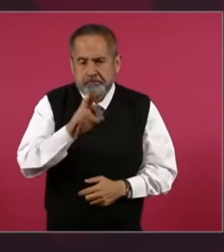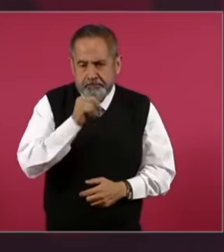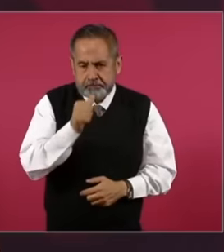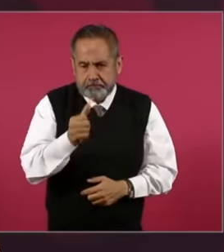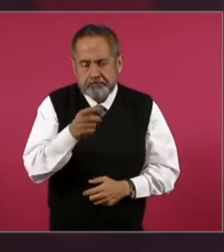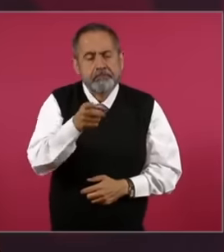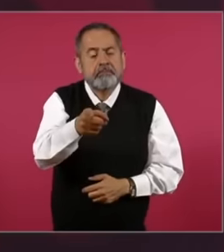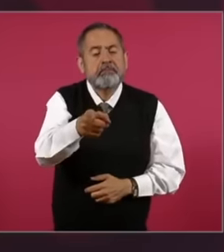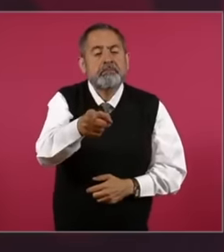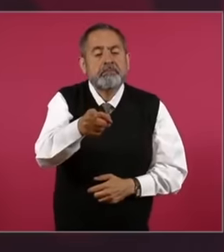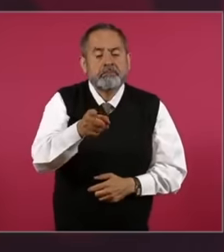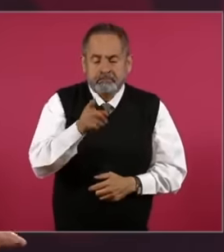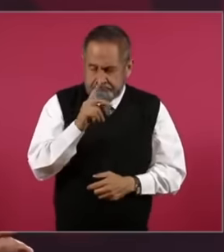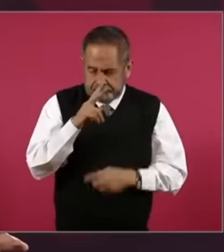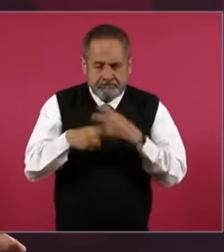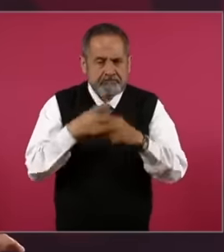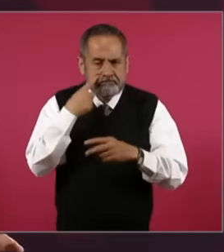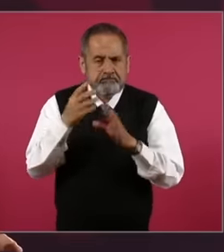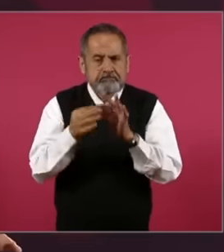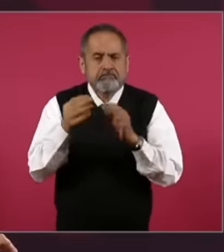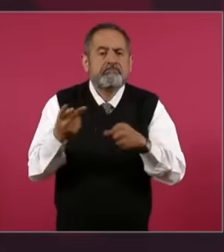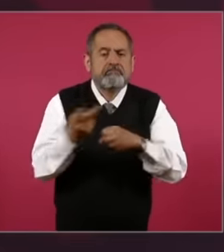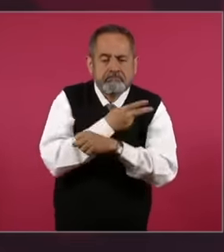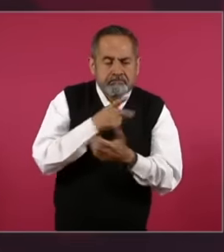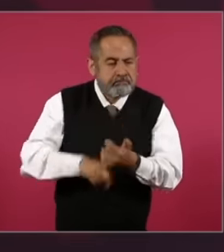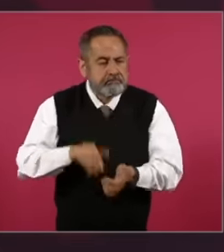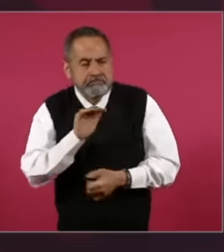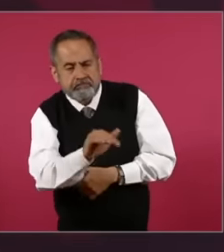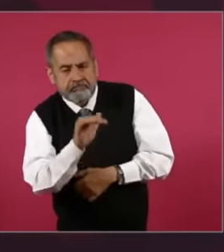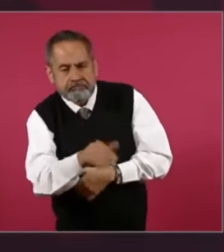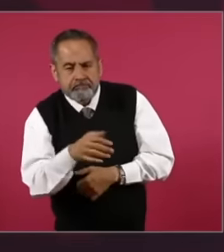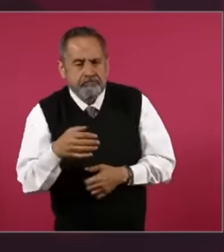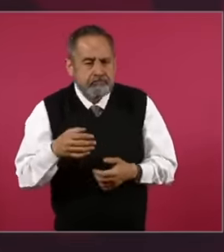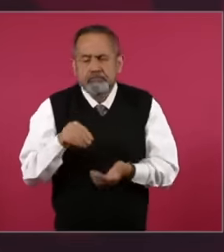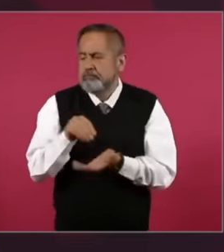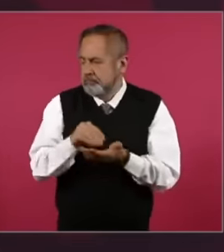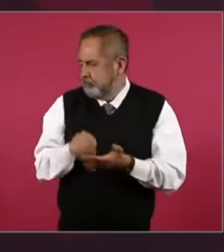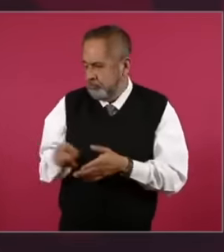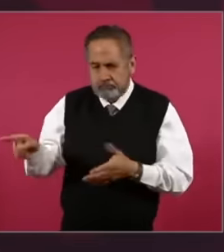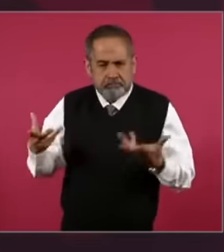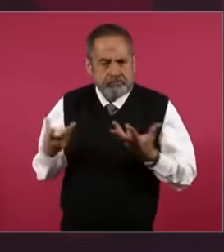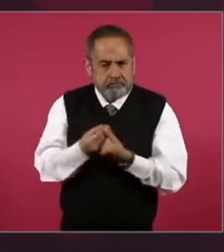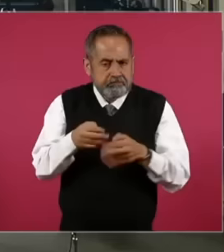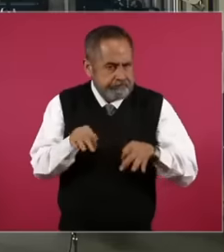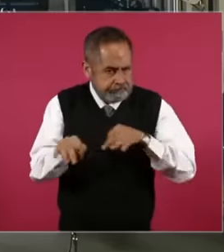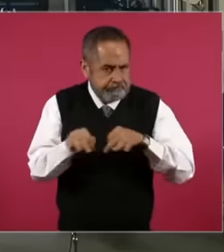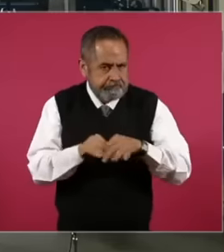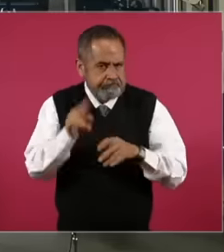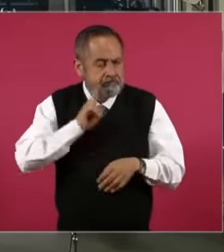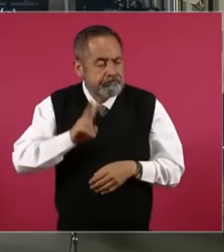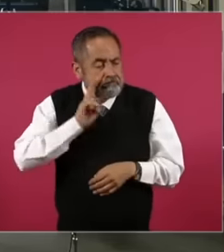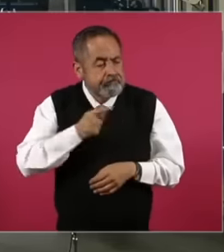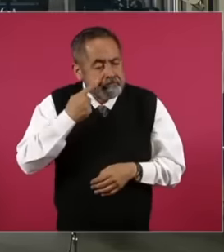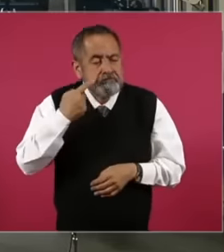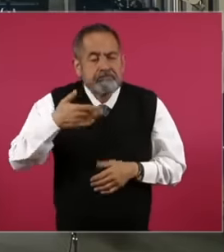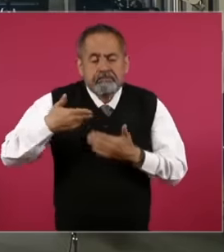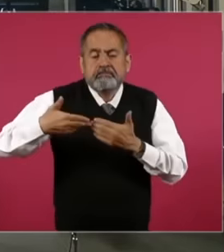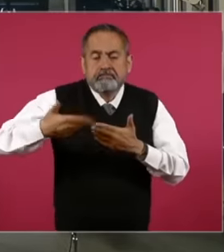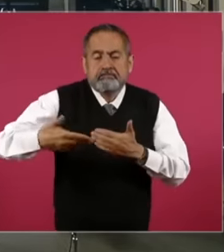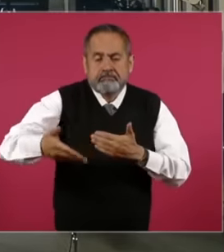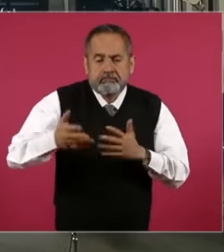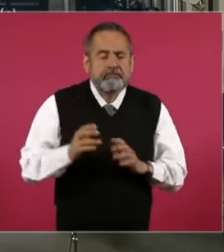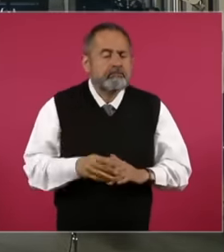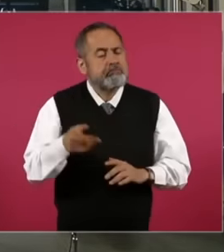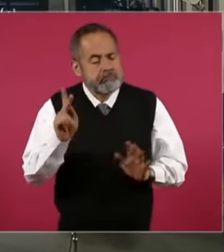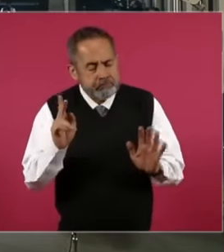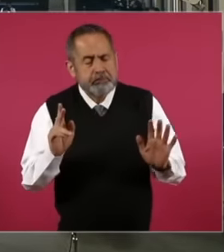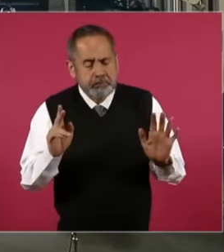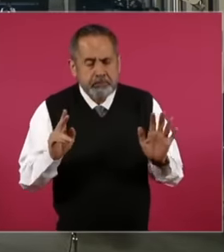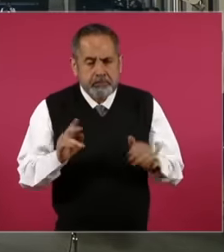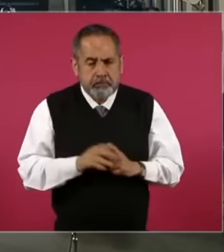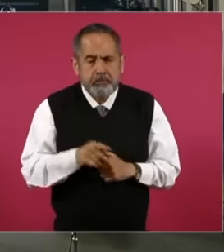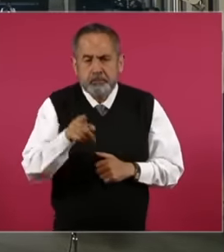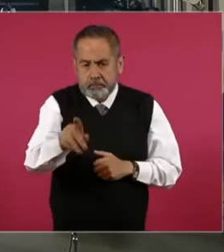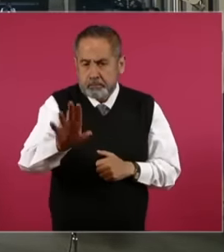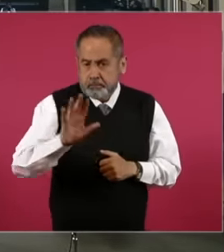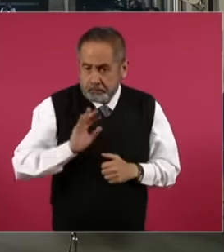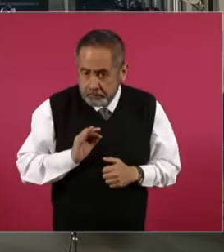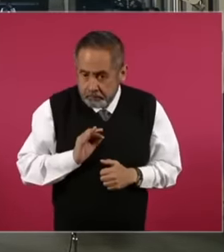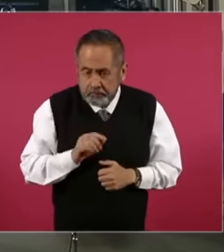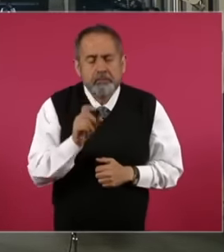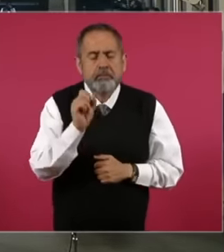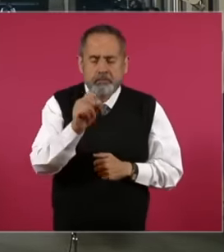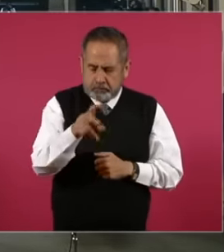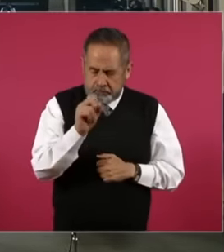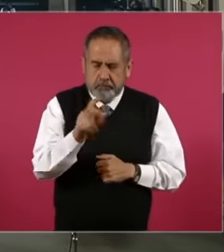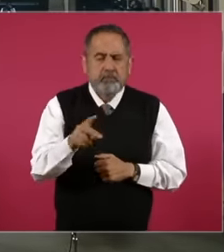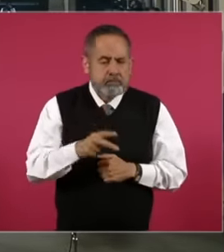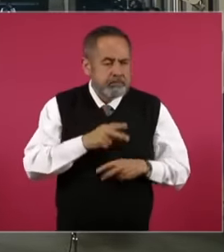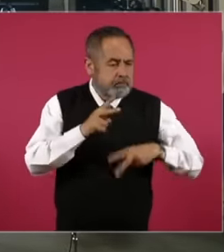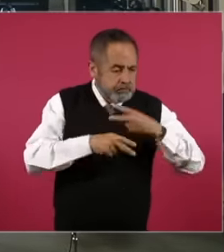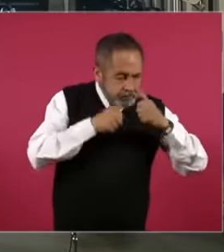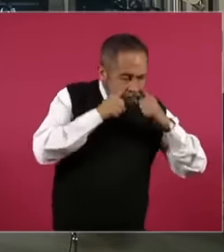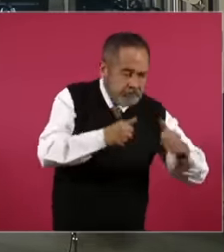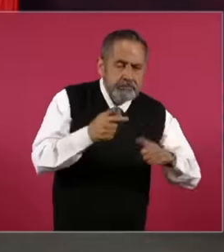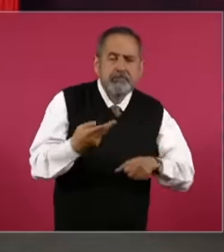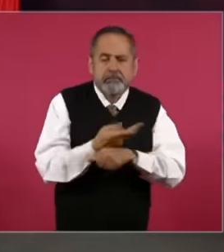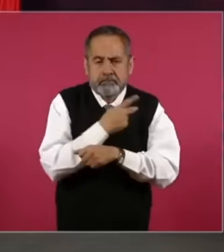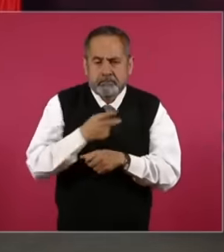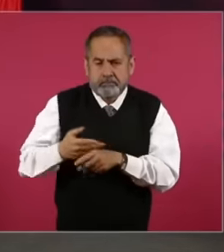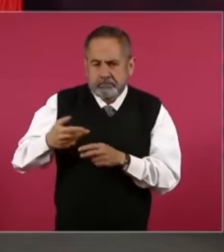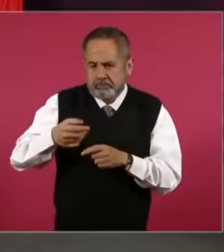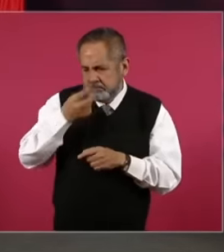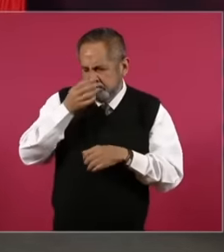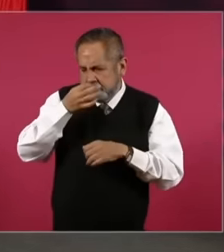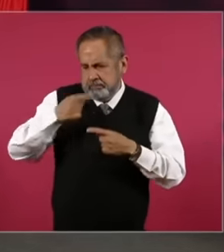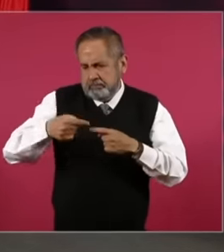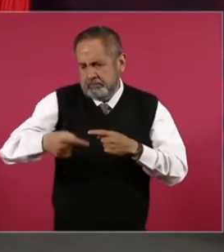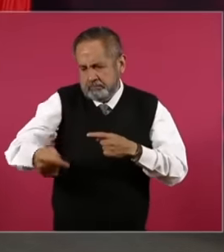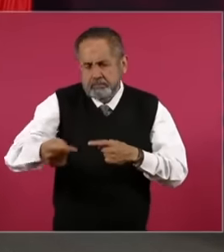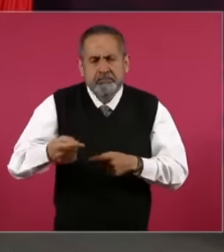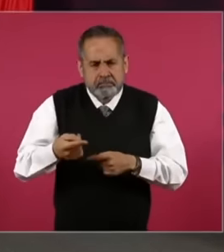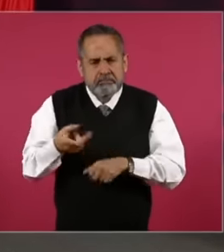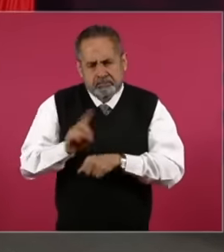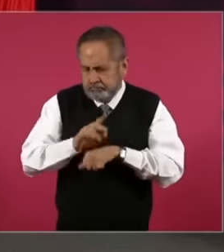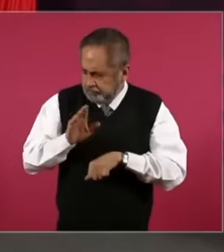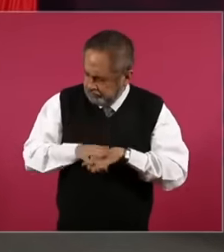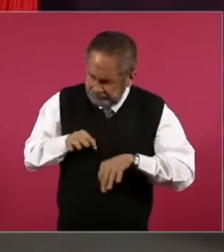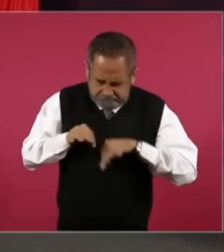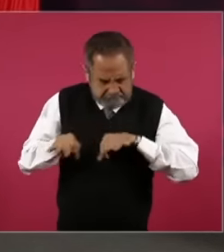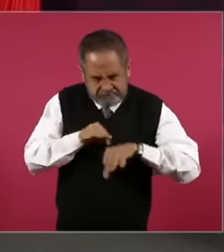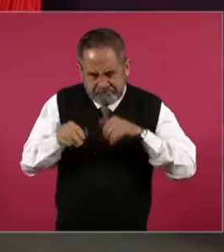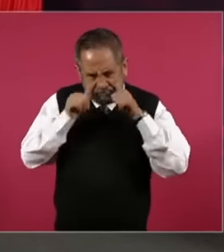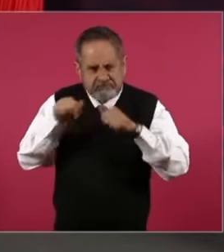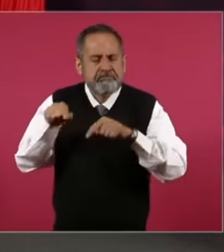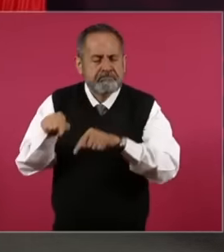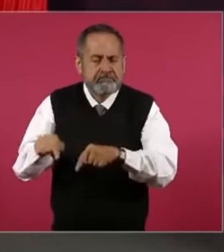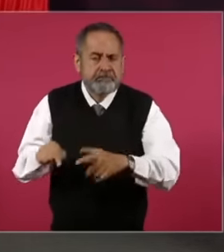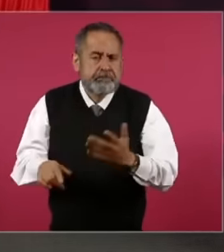we are working permanently but we are going to make more progress in those days that we are missing and hey it is